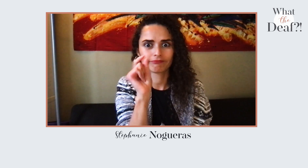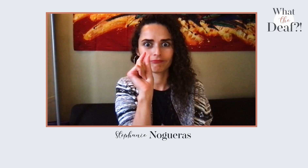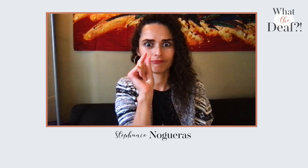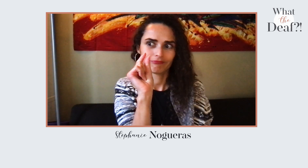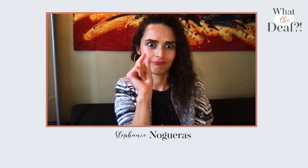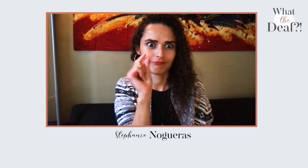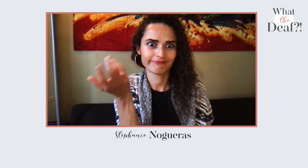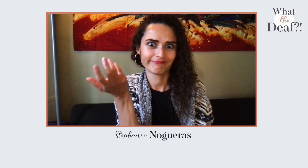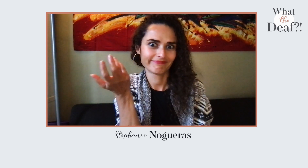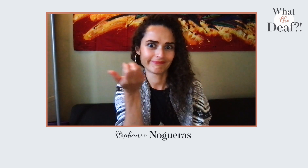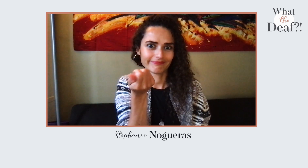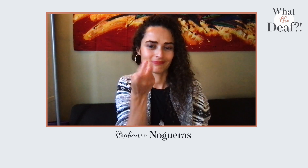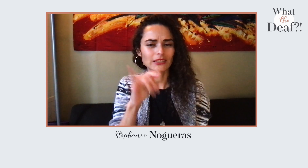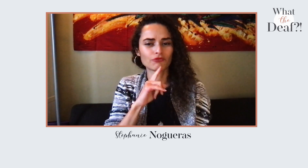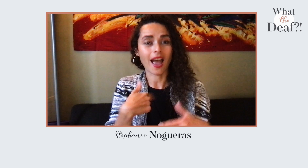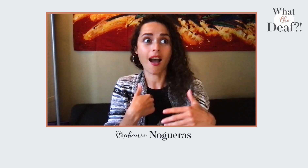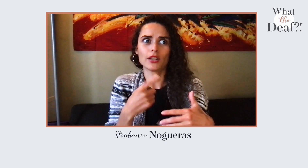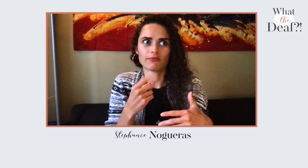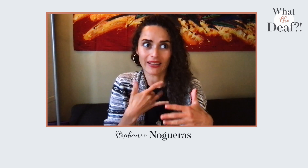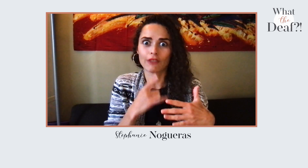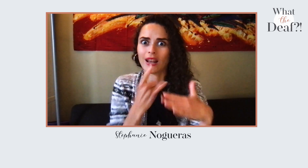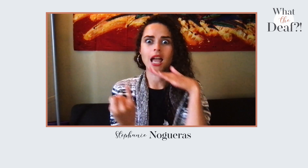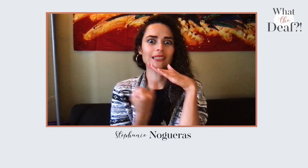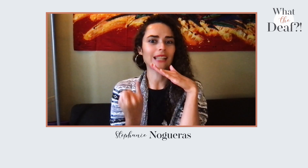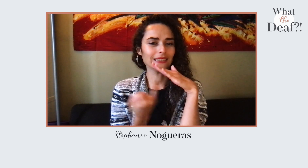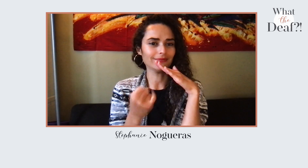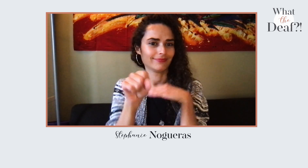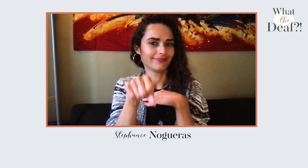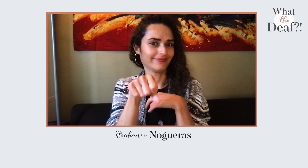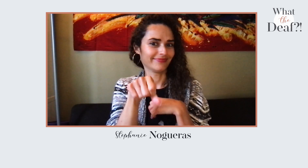There's a small sliver of us and it feels really isolating.